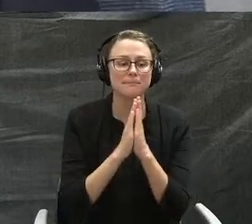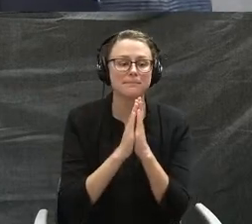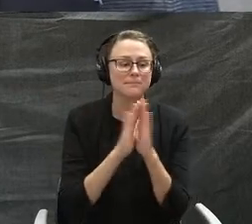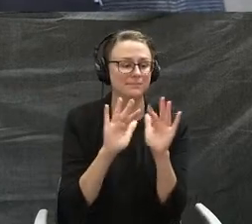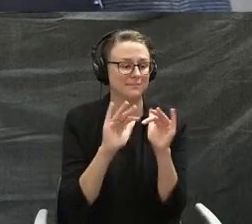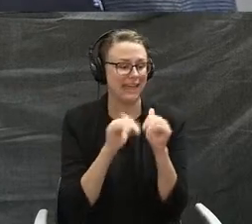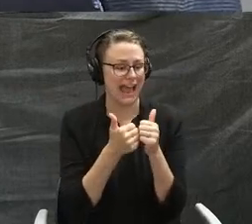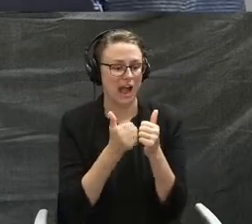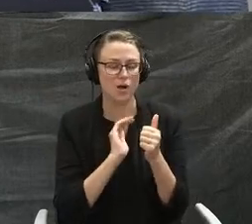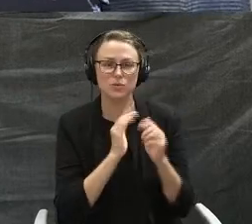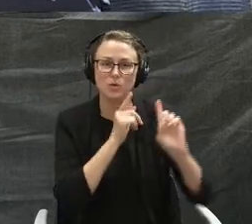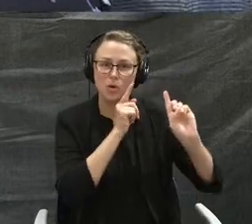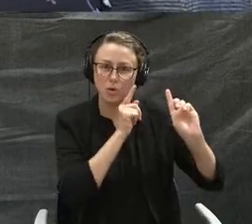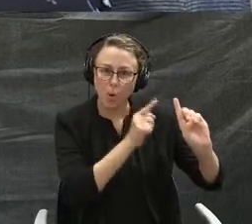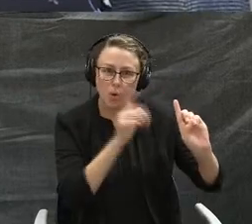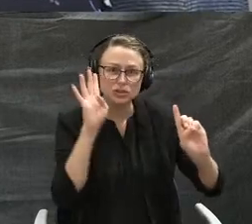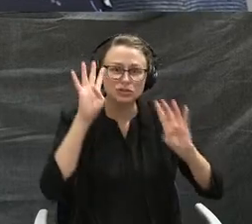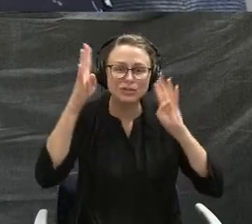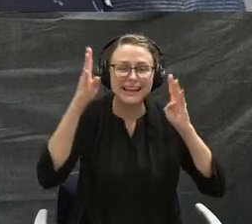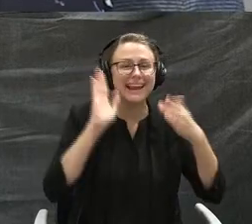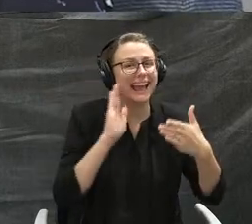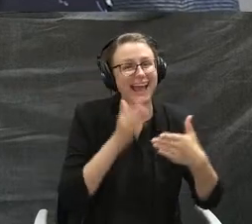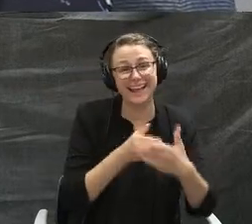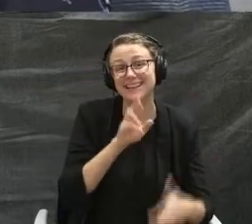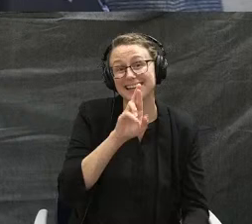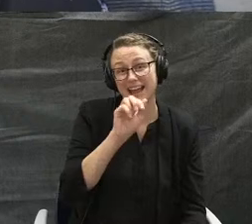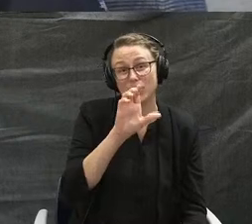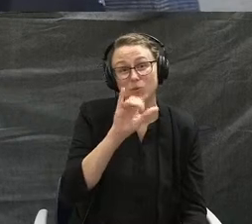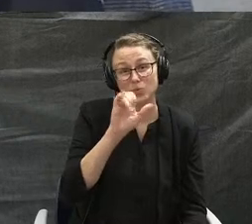create an anti racist environment at the Minne Tonka